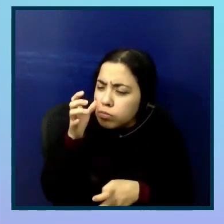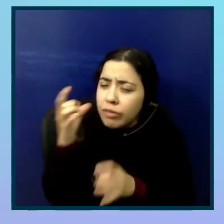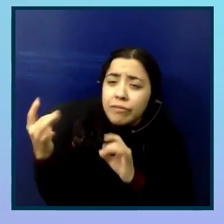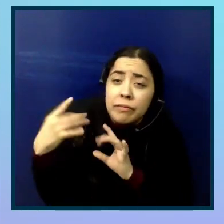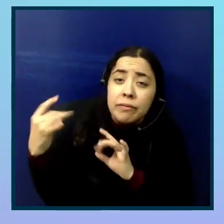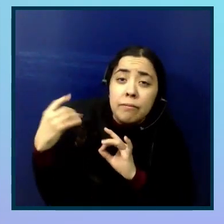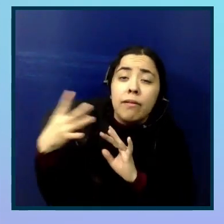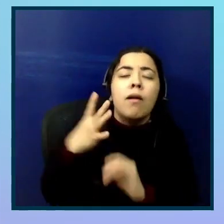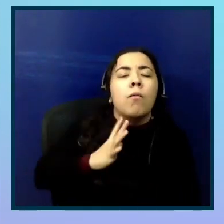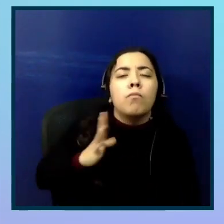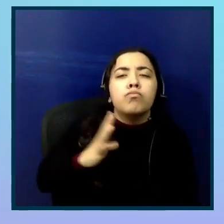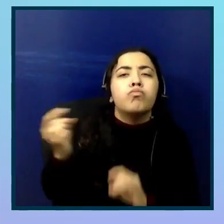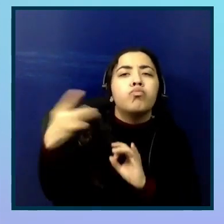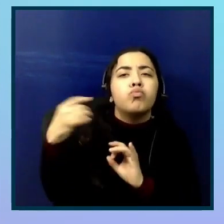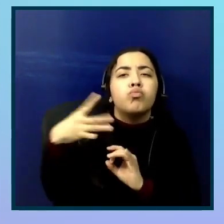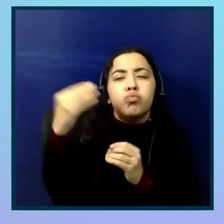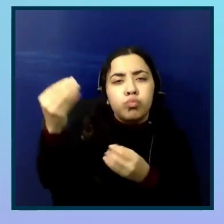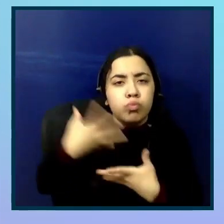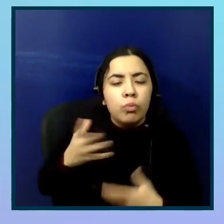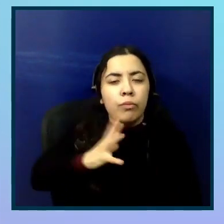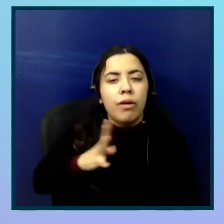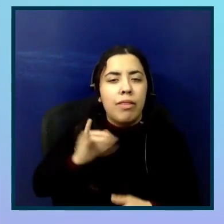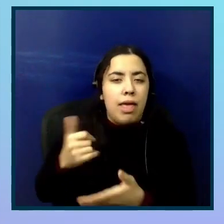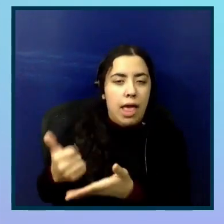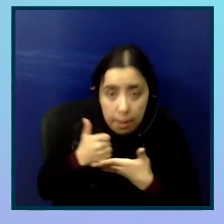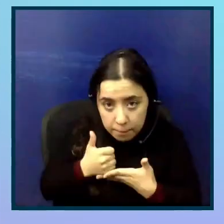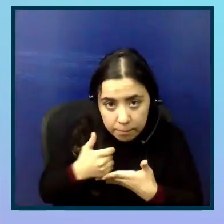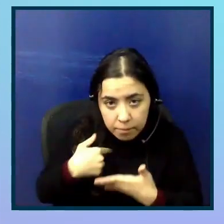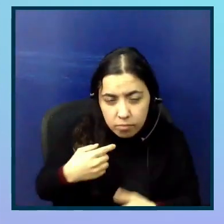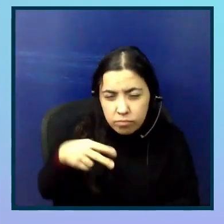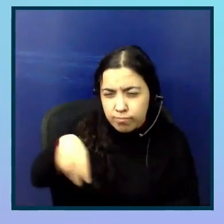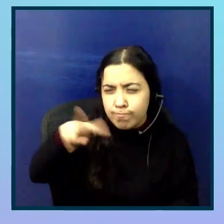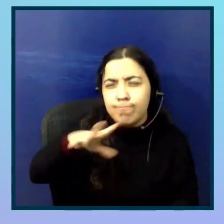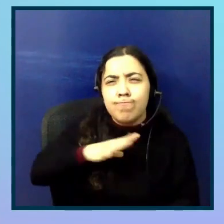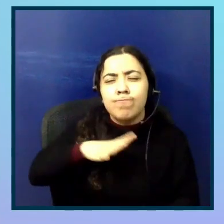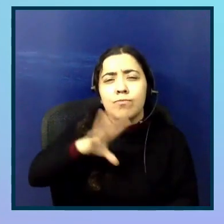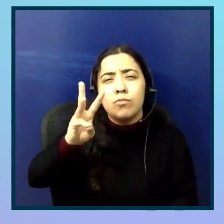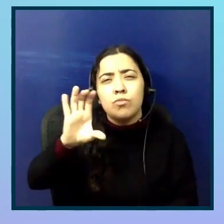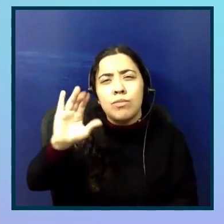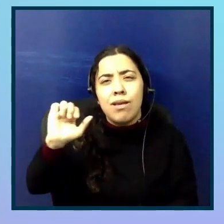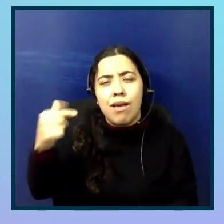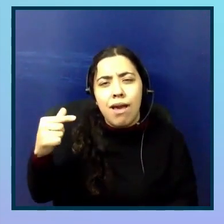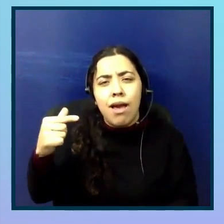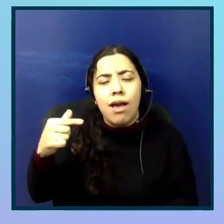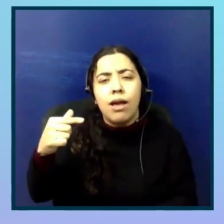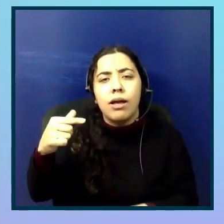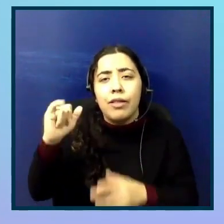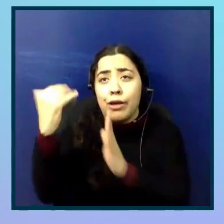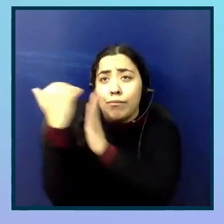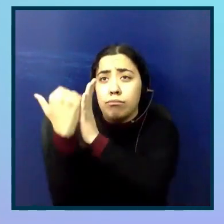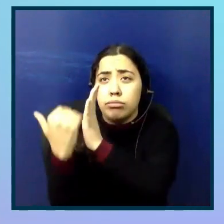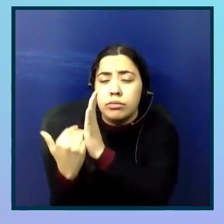because that's when we get to a place where we're like, we need to translate WCAG guidelines to something that's more "understandable"